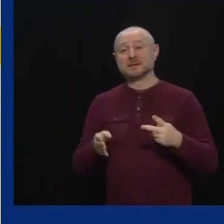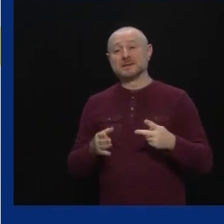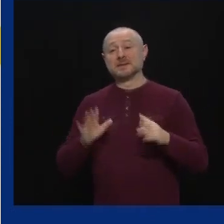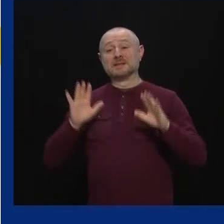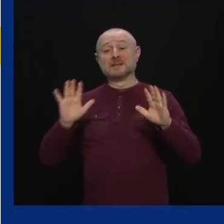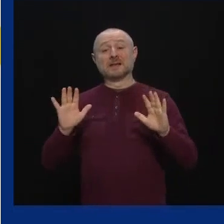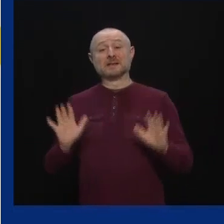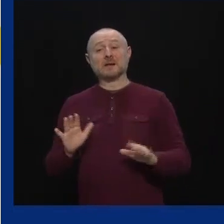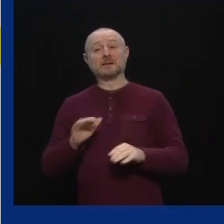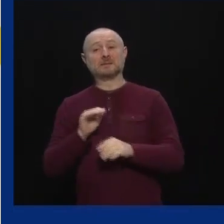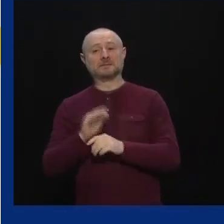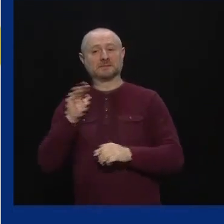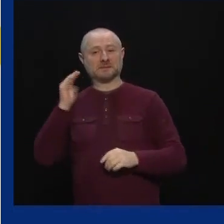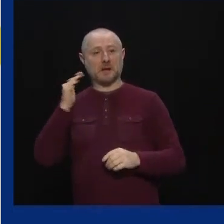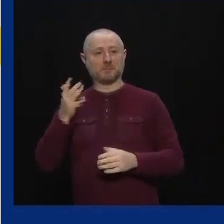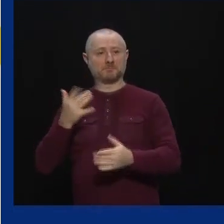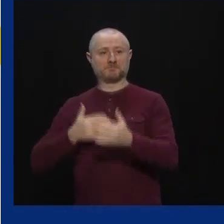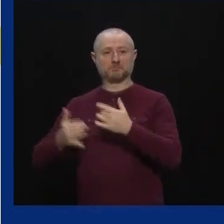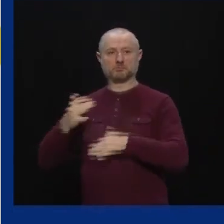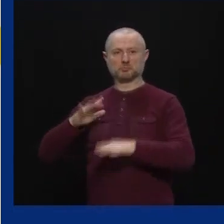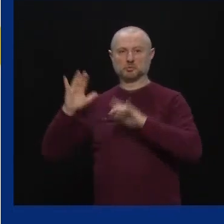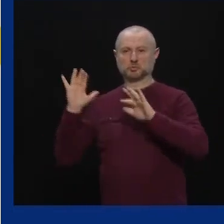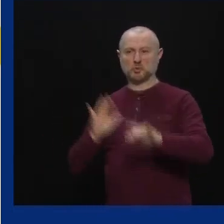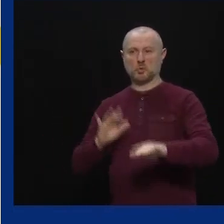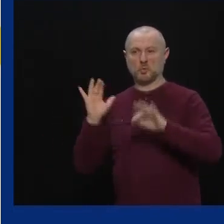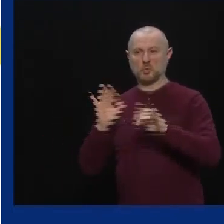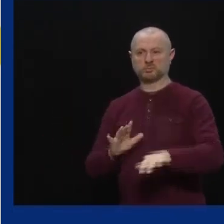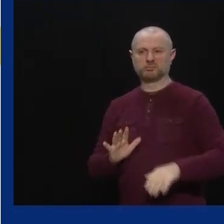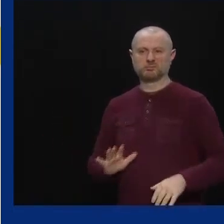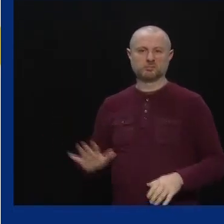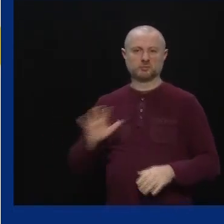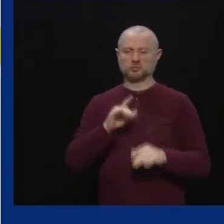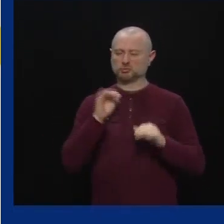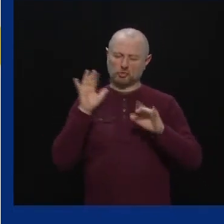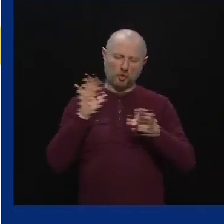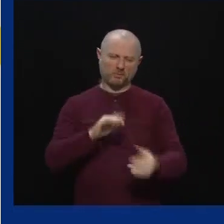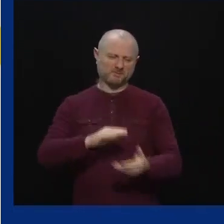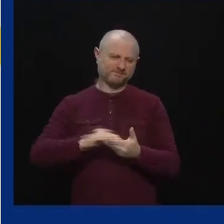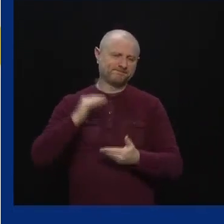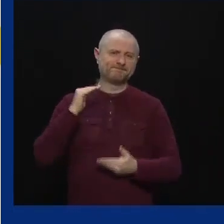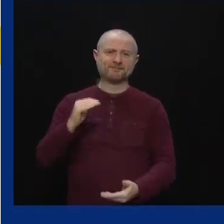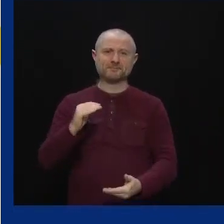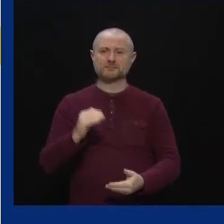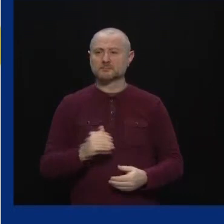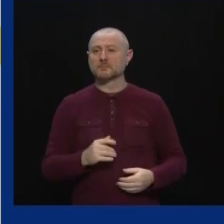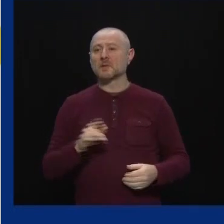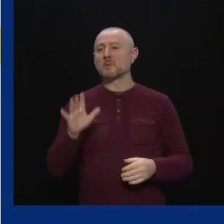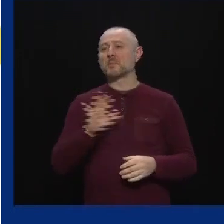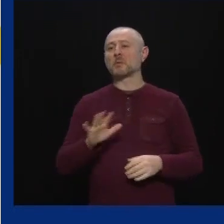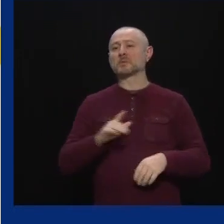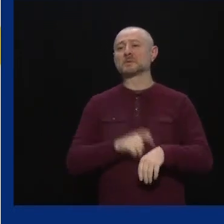ABLE TO. IN ADDITION TO THE DANGEROUSLY COLD TEMPS TONIGHT, ON SUNDAY WE